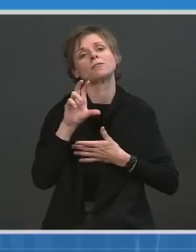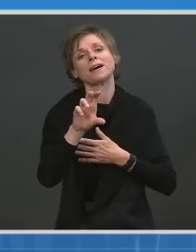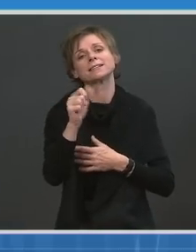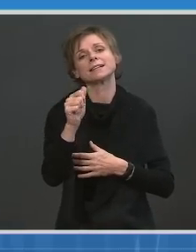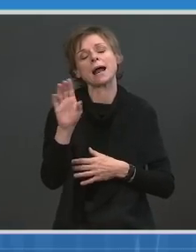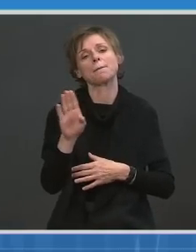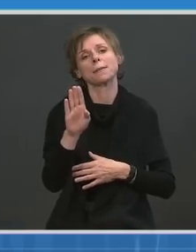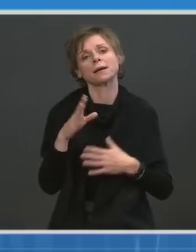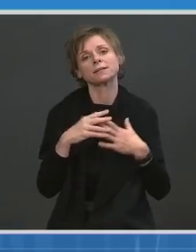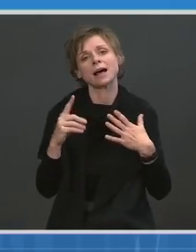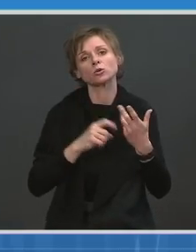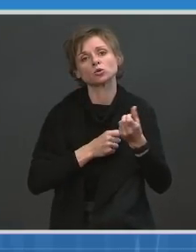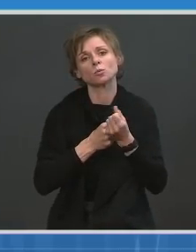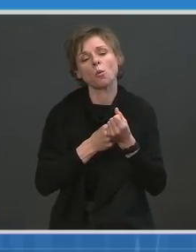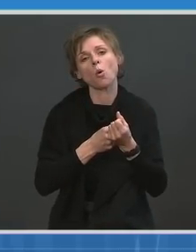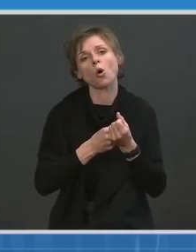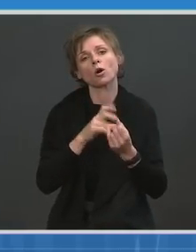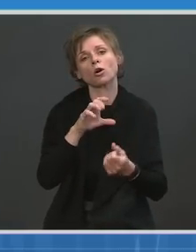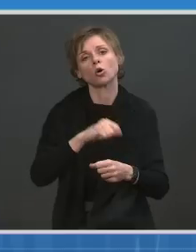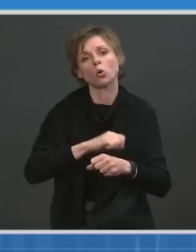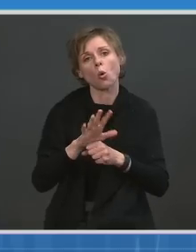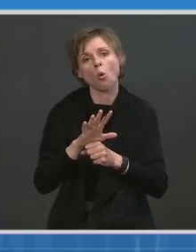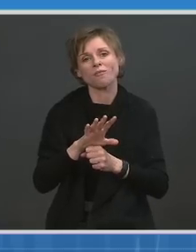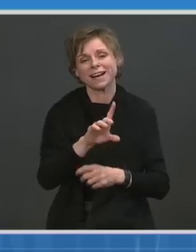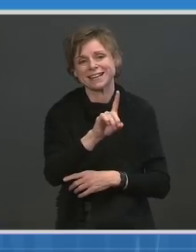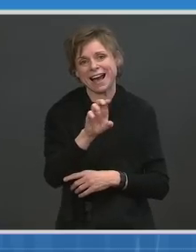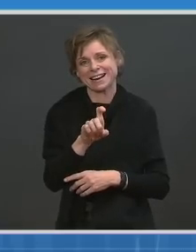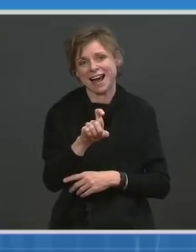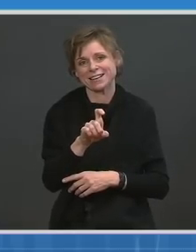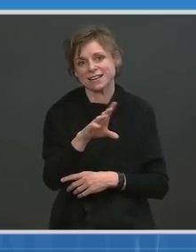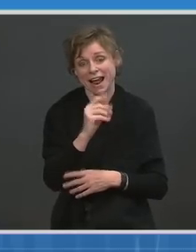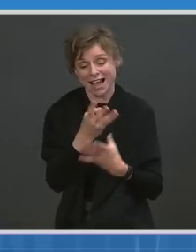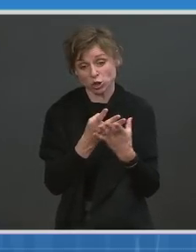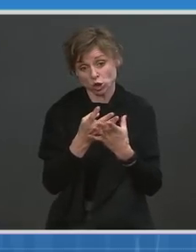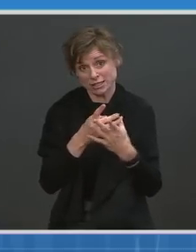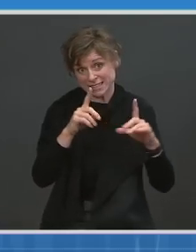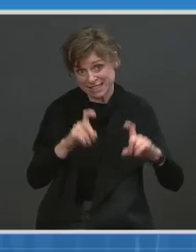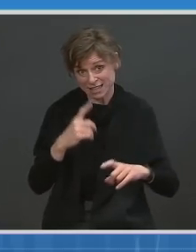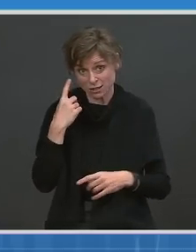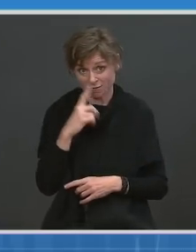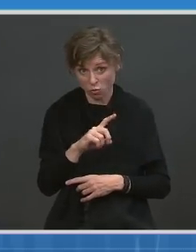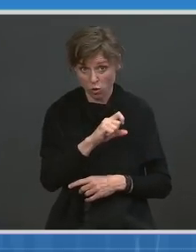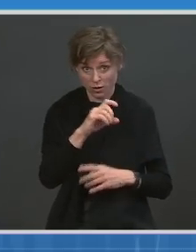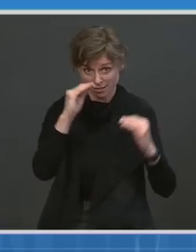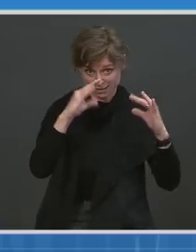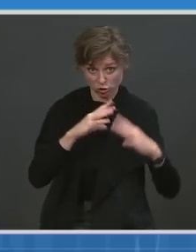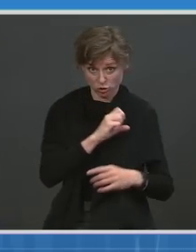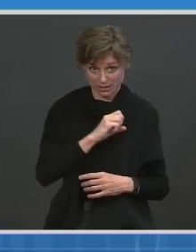and screening testing for teachers, staff, and students -- which we announced on Wednesday --